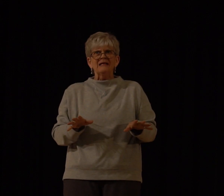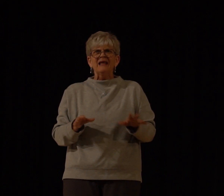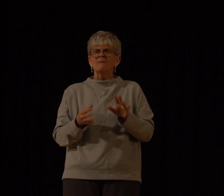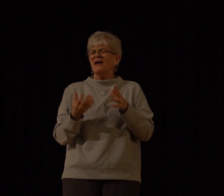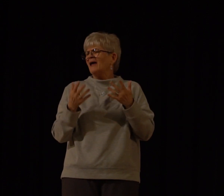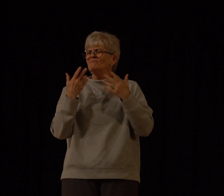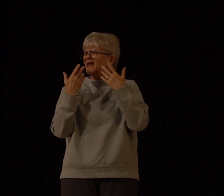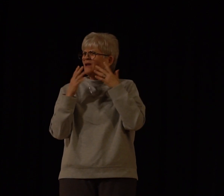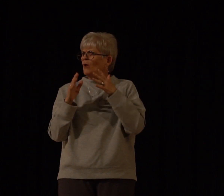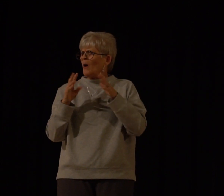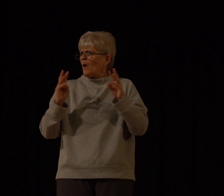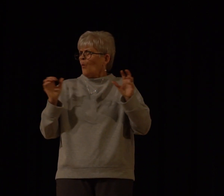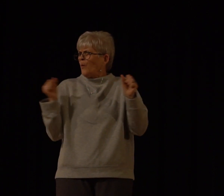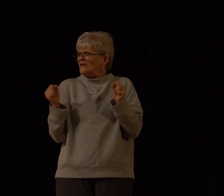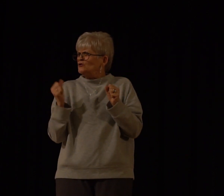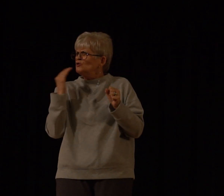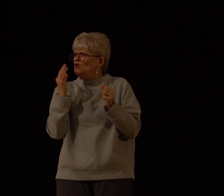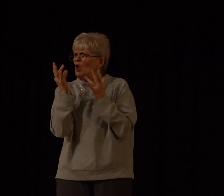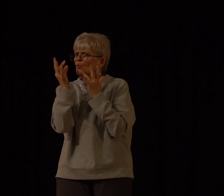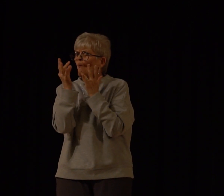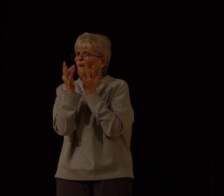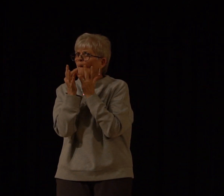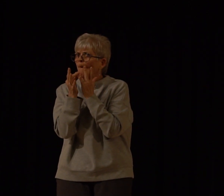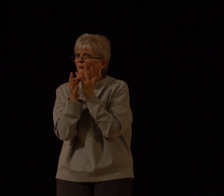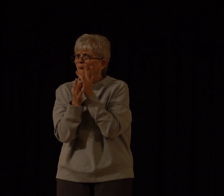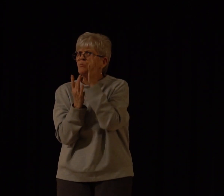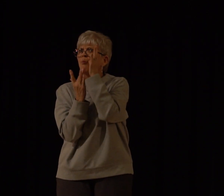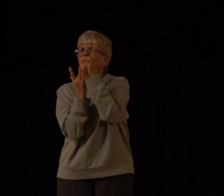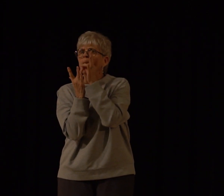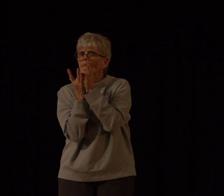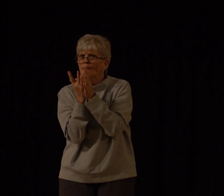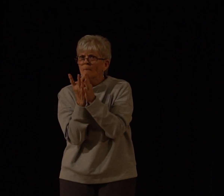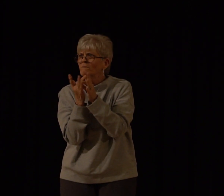And I will never wear it again because I'm afraid to lose it. You know with the winter, your hands